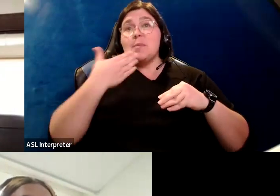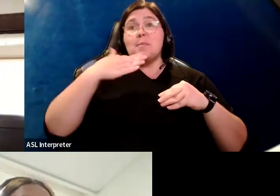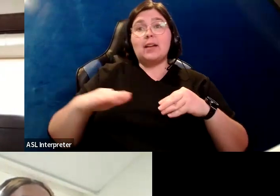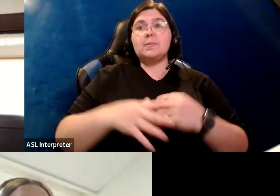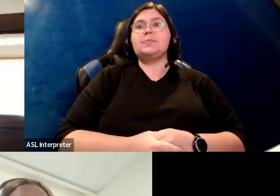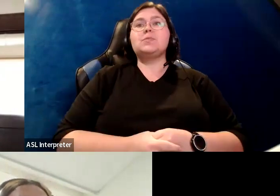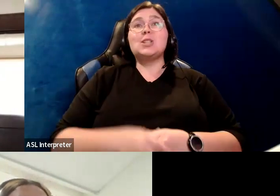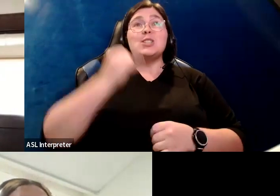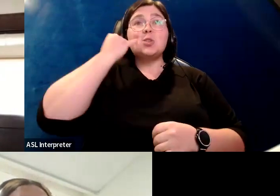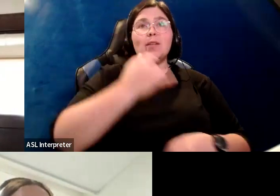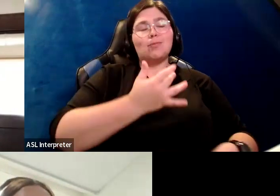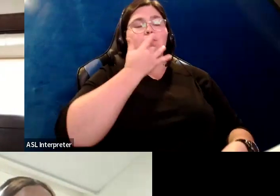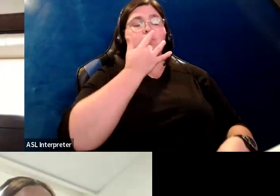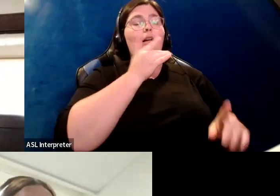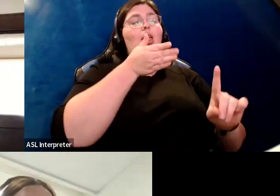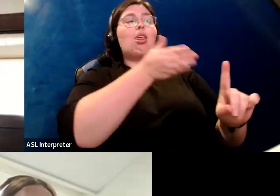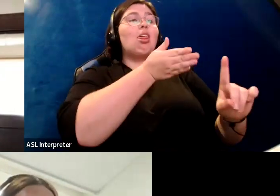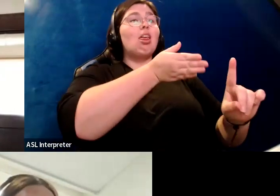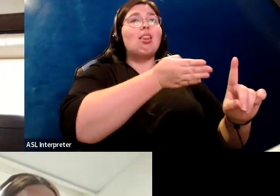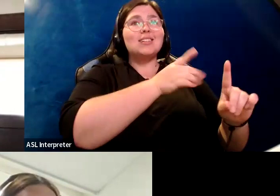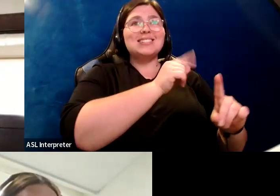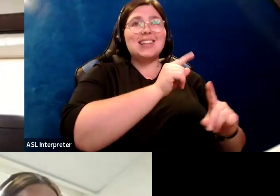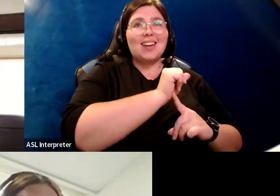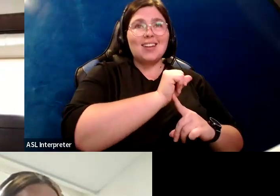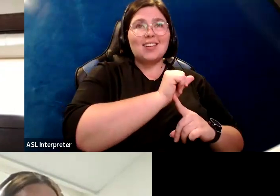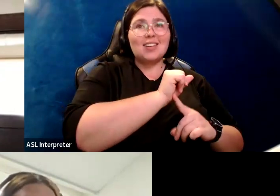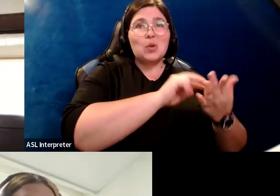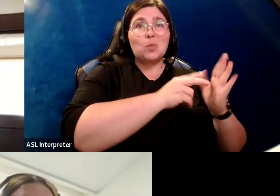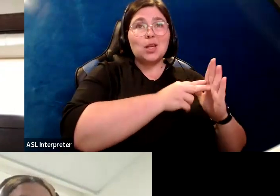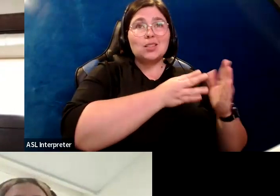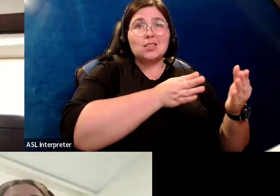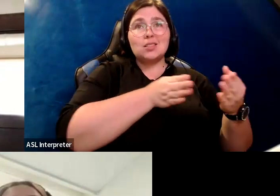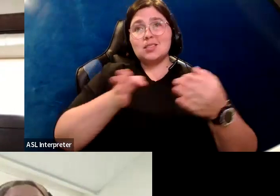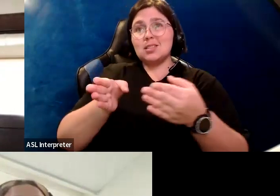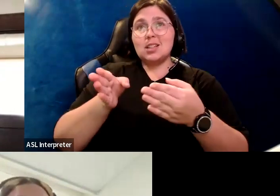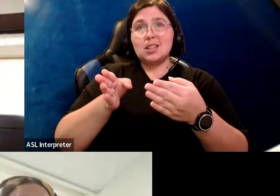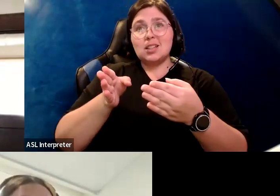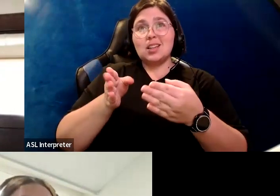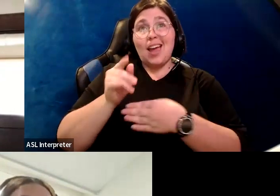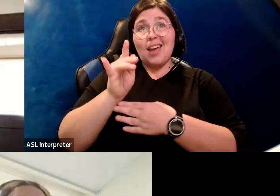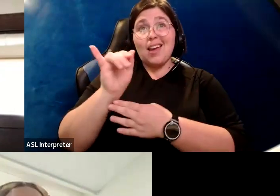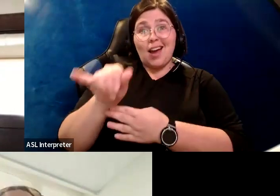you will end up with an imbalanced system.